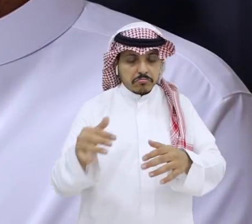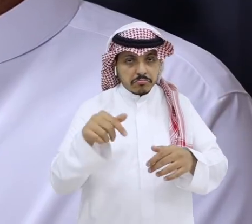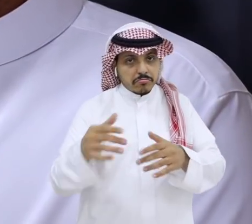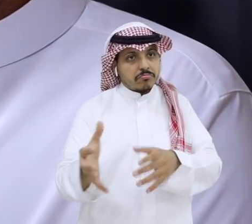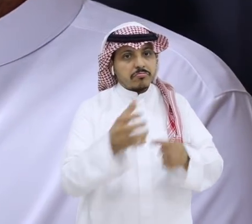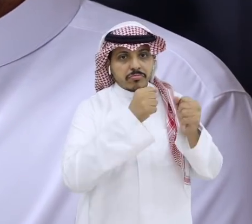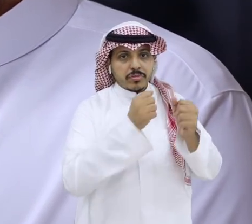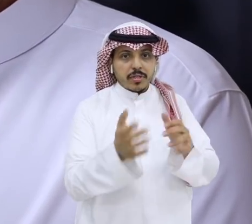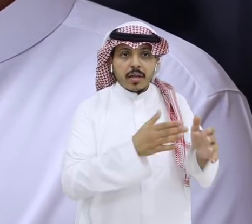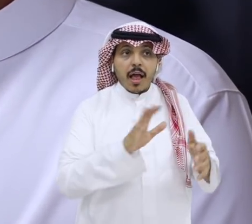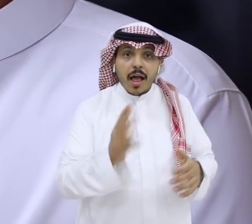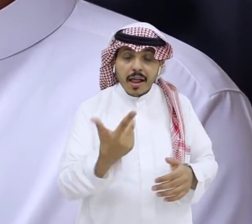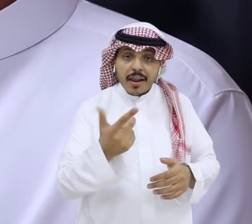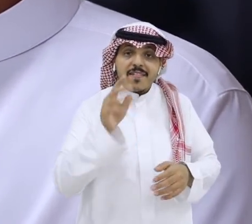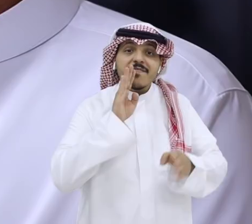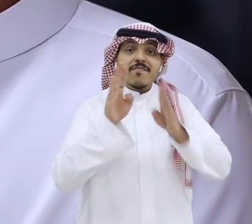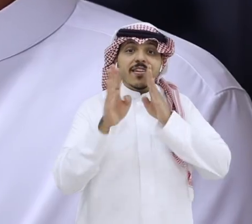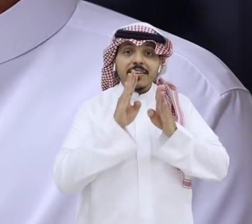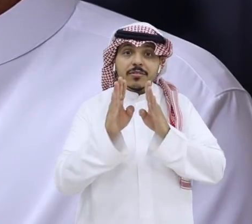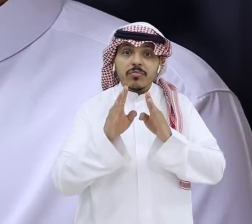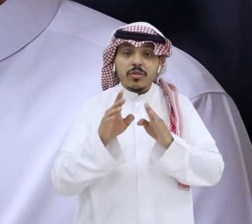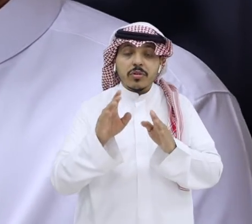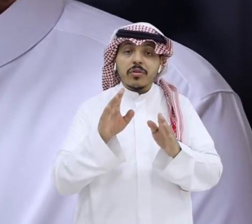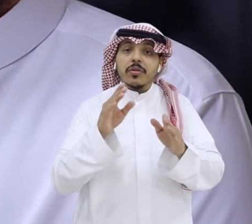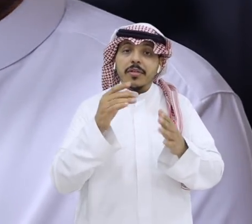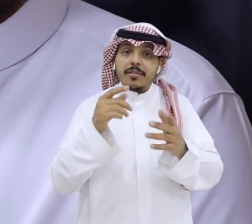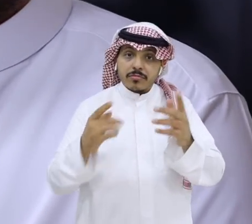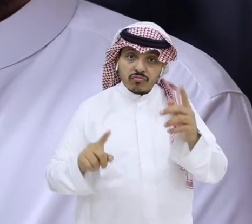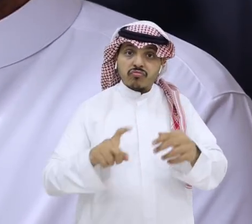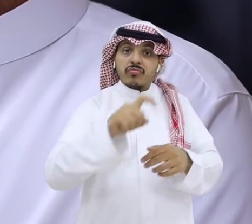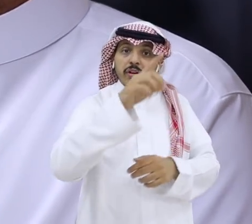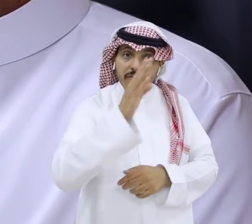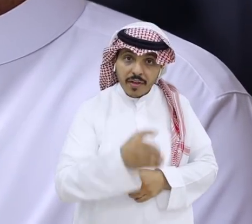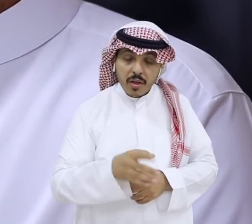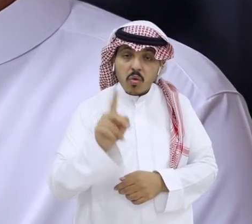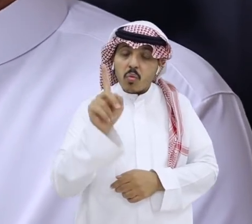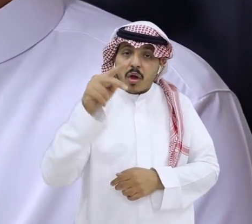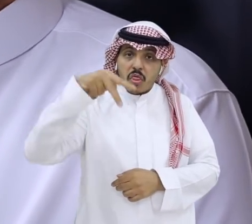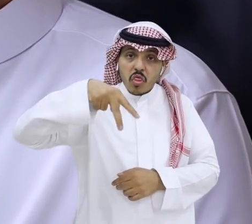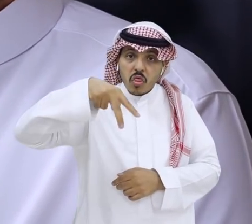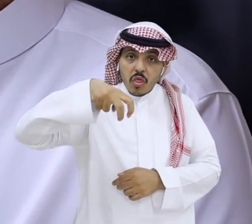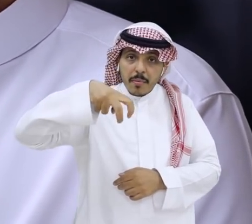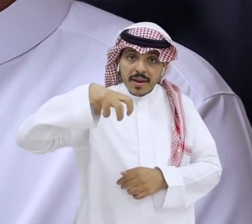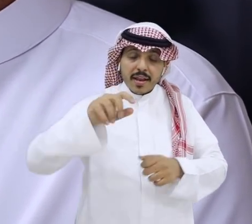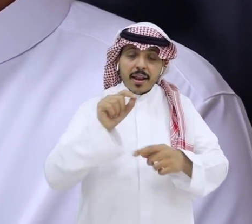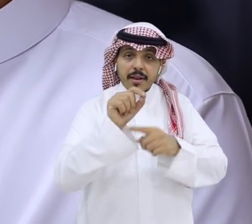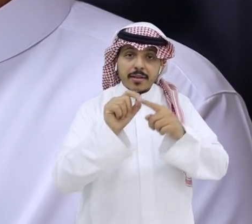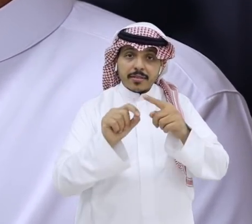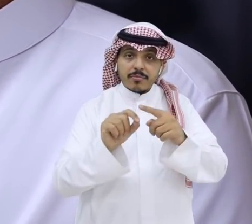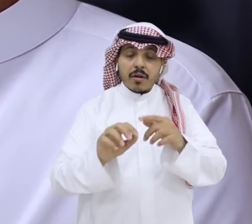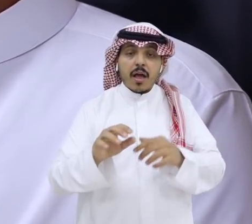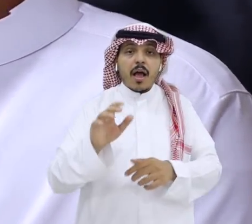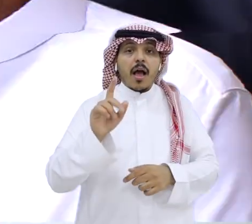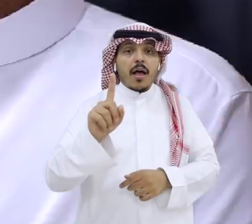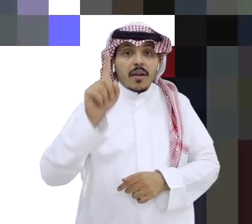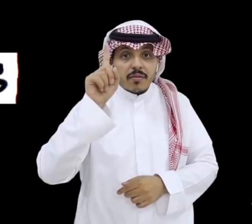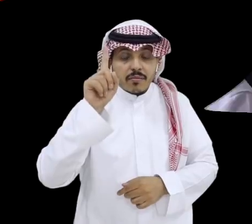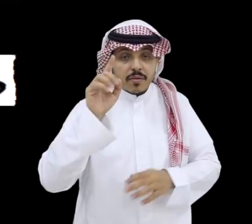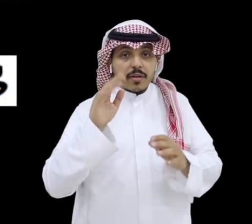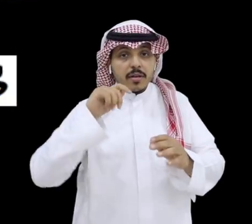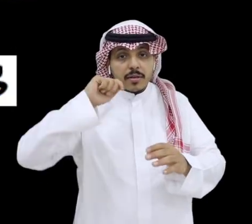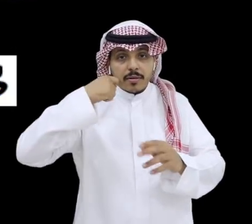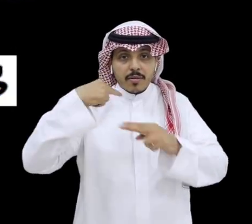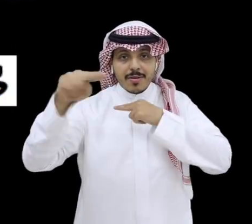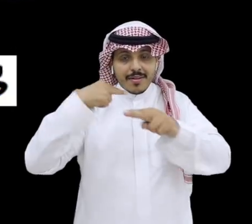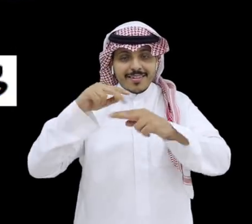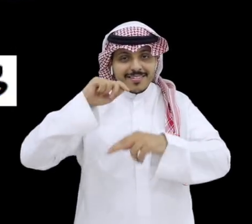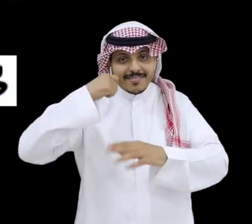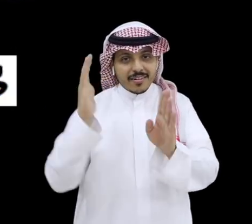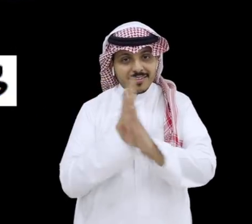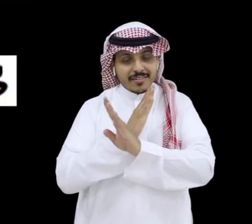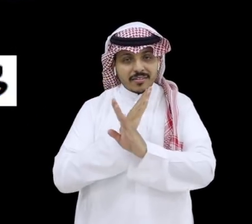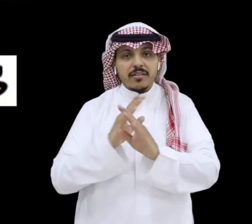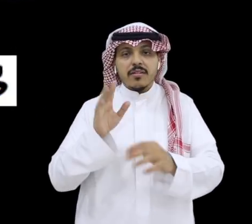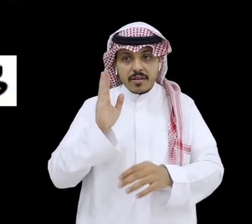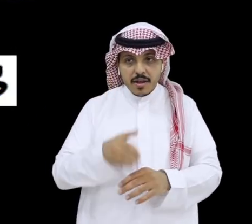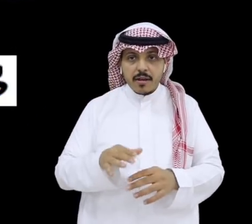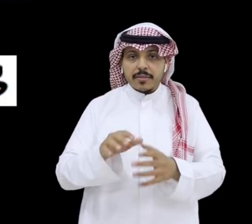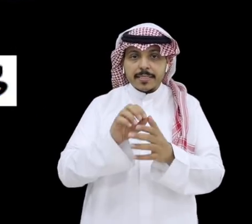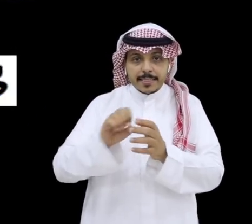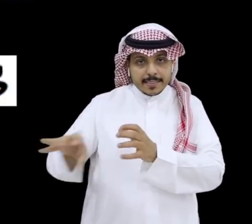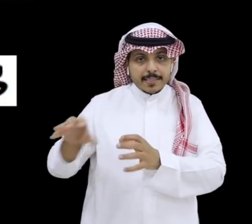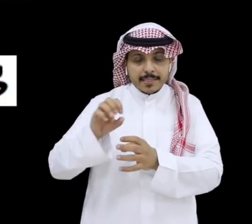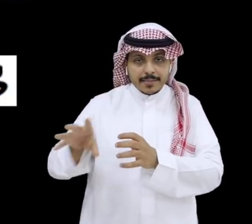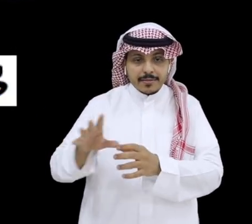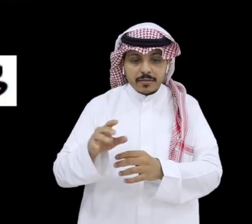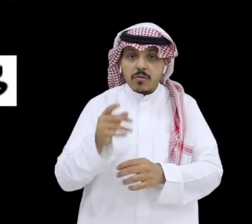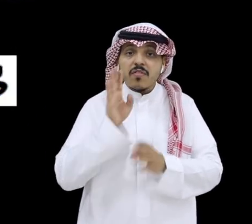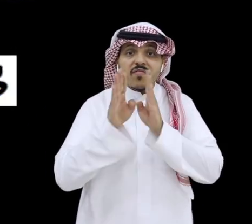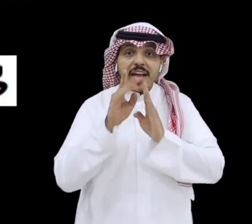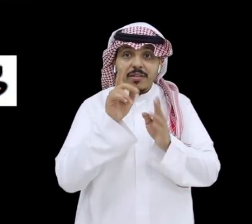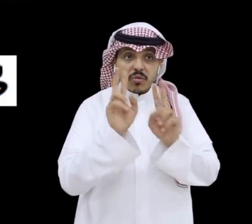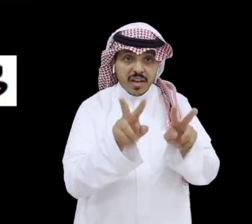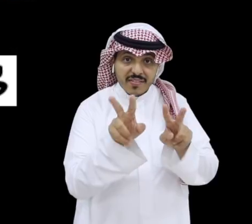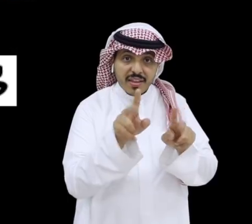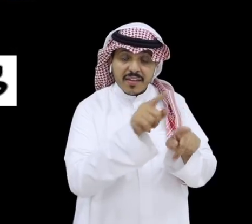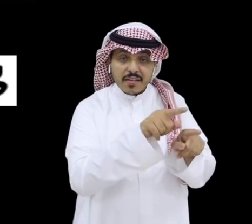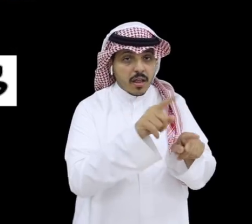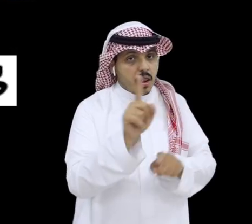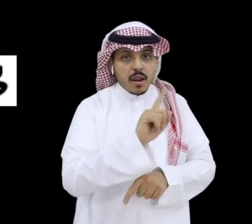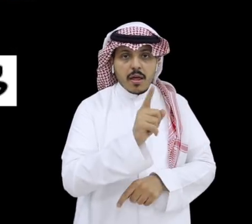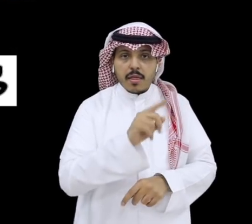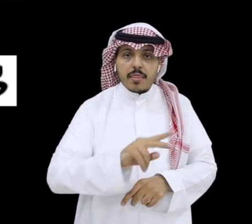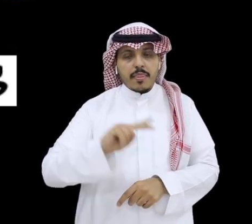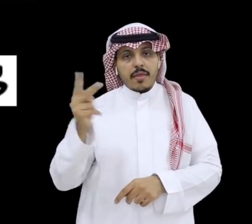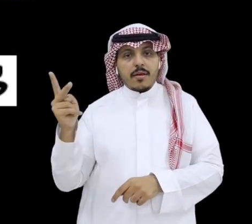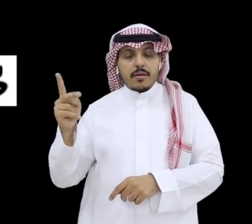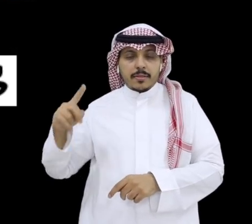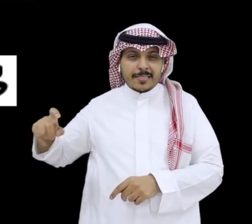It looks like there will be a segment in our episodes about whether Facebook is hacked or not. 81,000 users' private chats data have been hacked, but the hacking wasn't through Facebook directly.